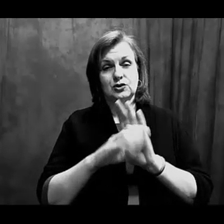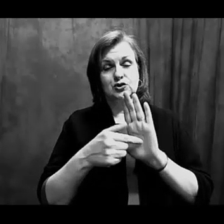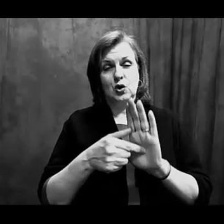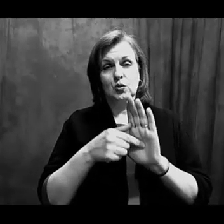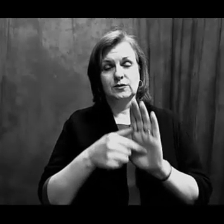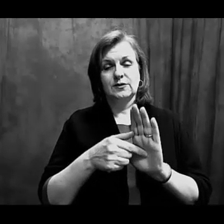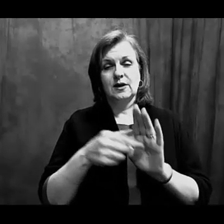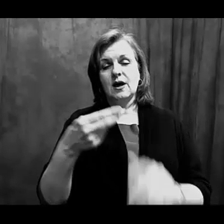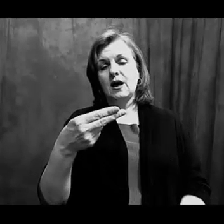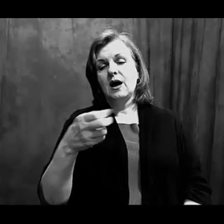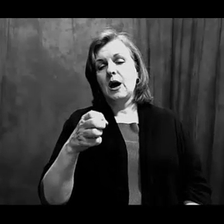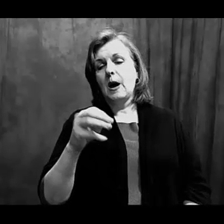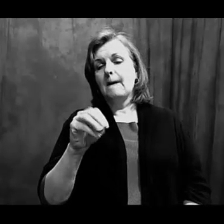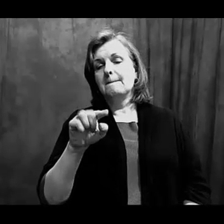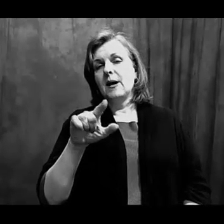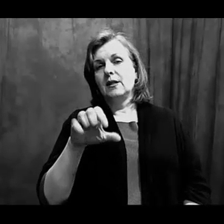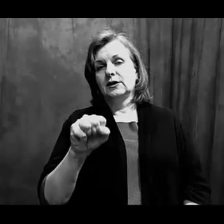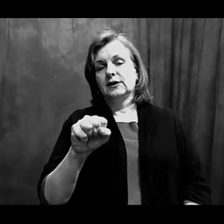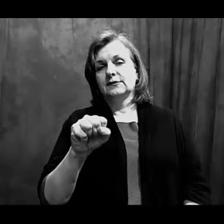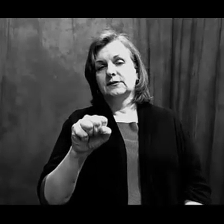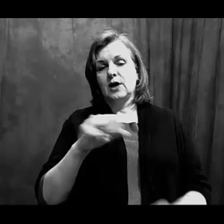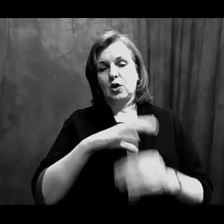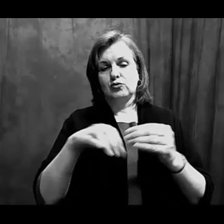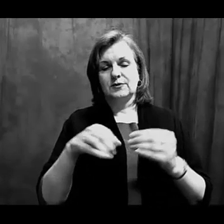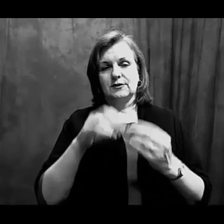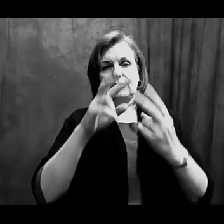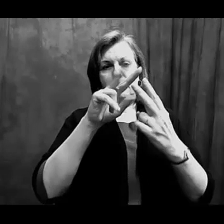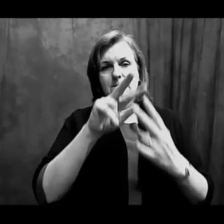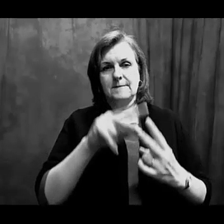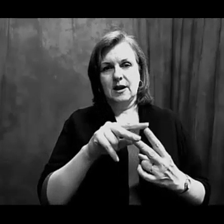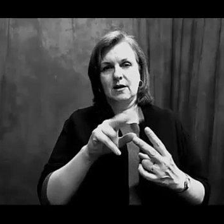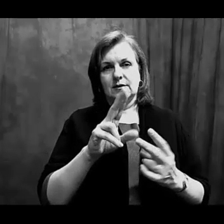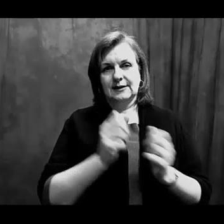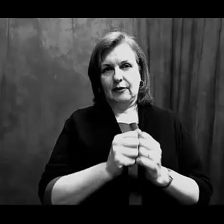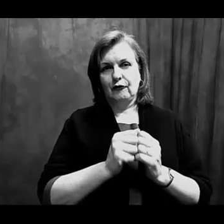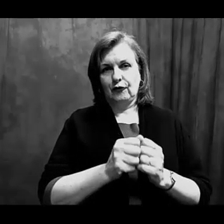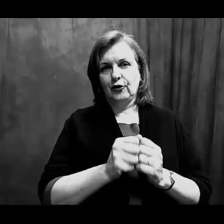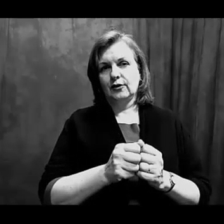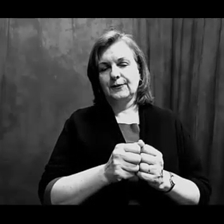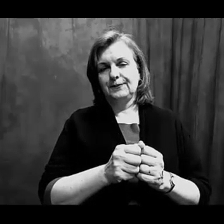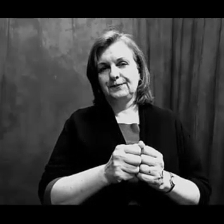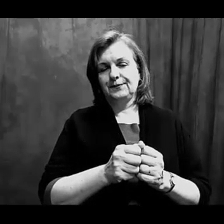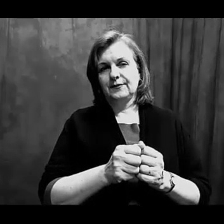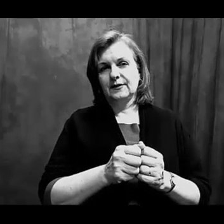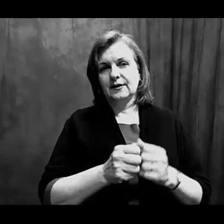the homologous chromosomes have actually paired up